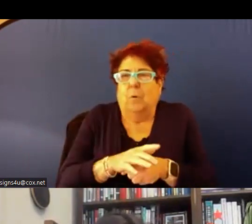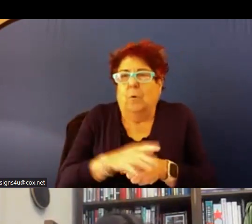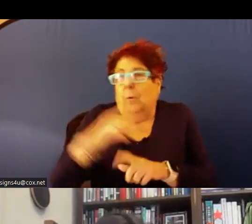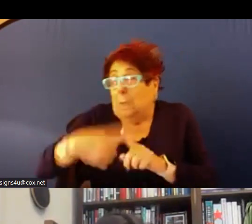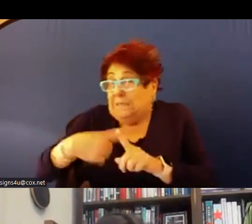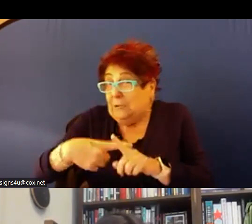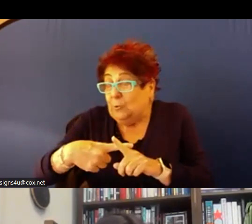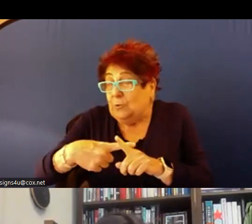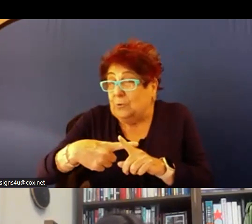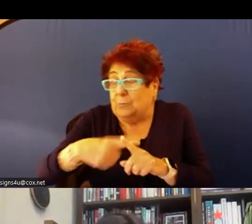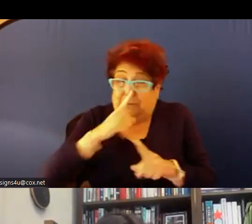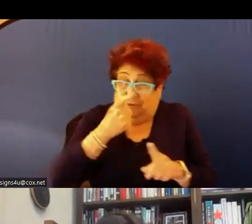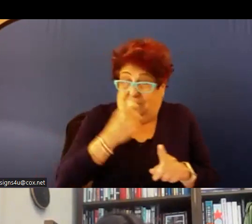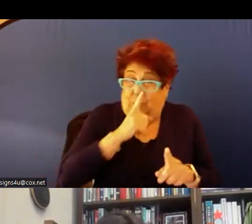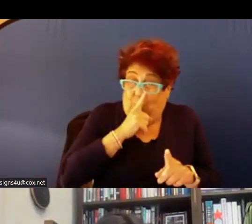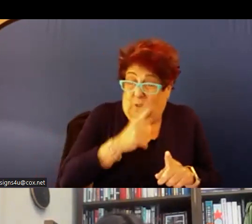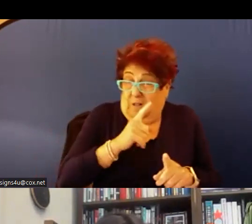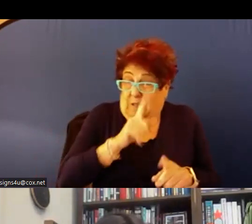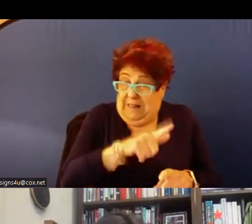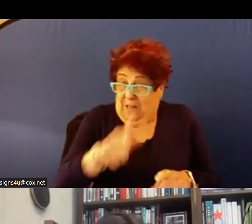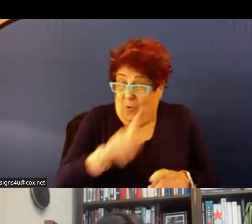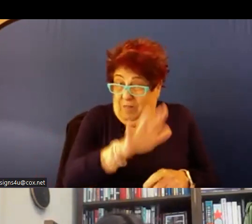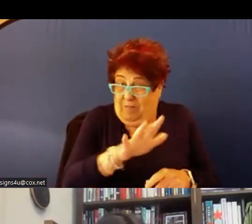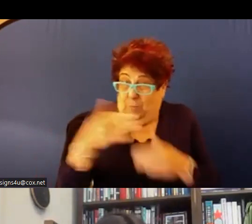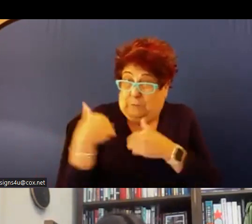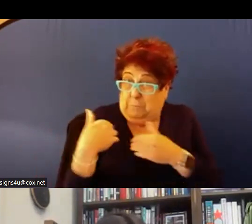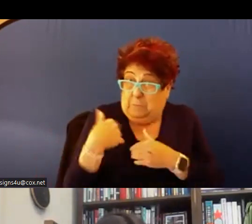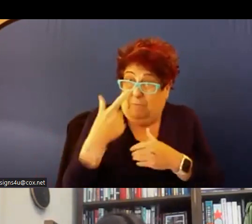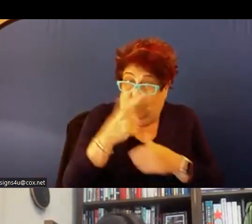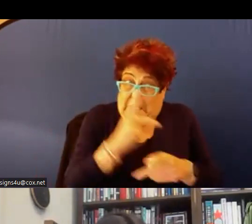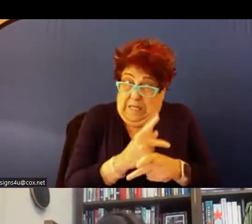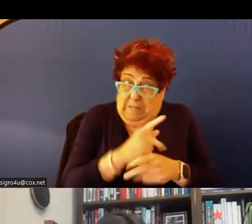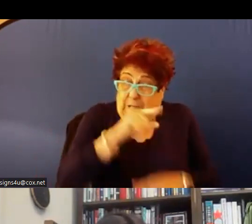the landlord's responsibility to maintain that equality, we have some organizations